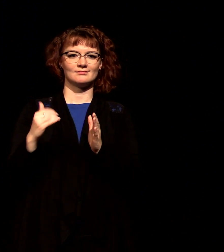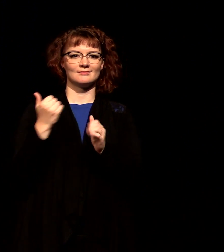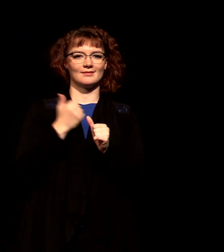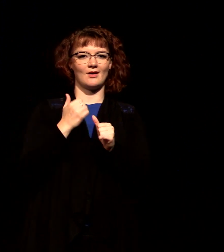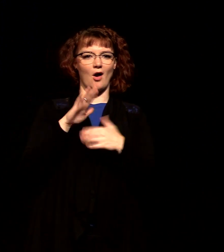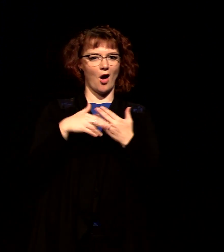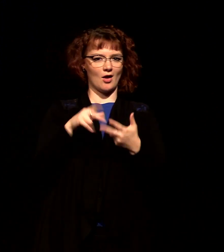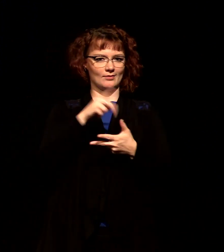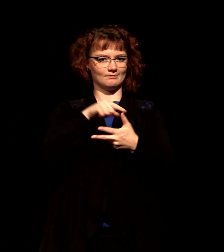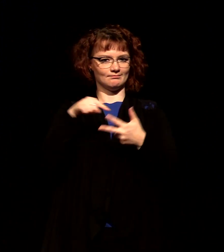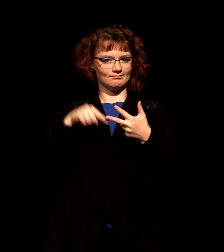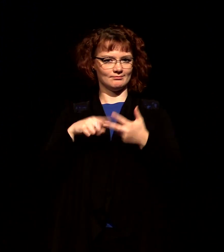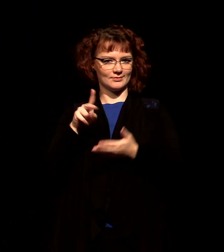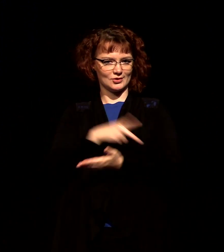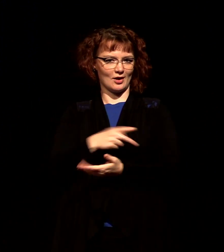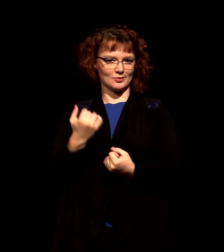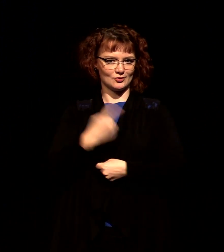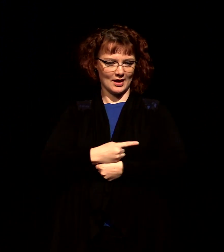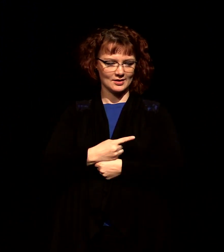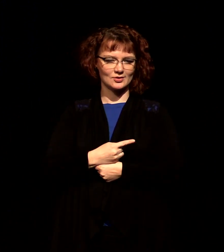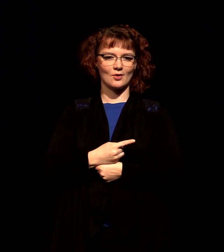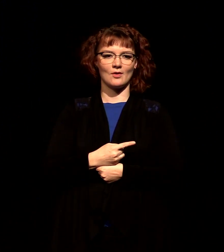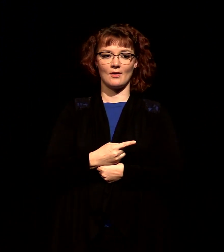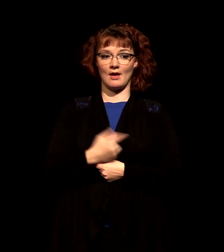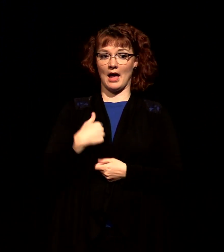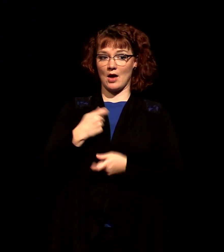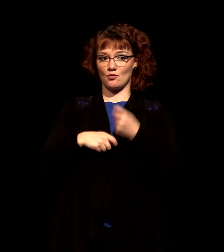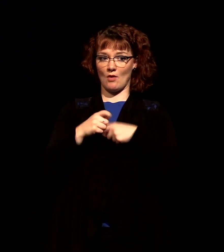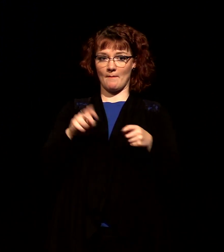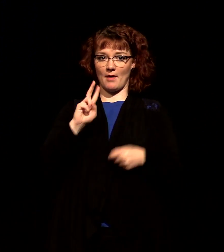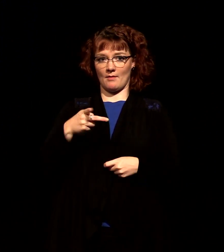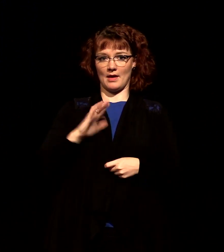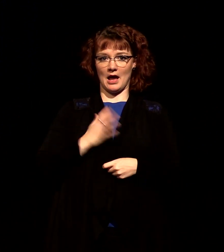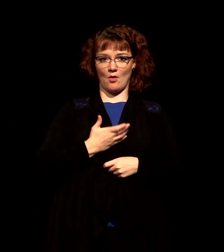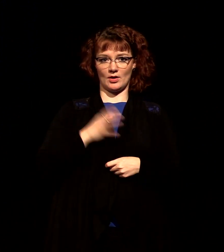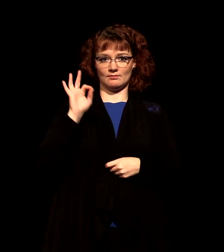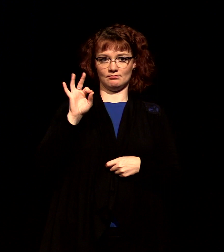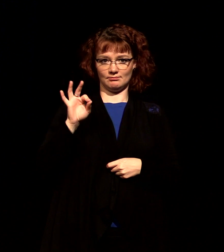our three speakers I'm compelled to ask us. Now what? So now